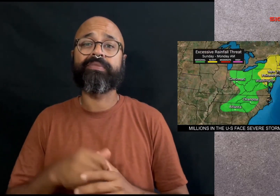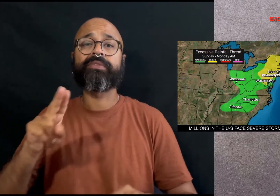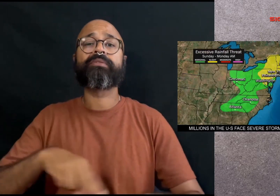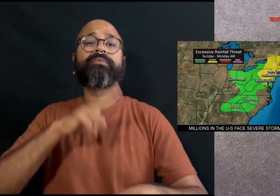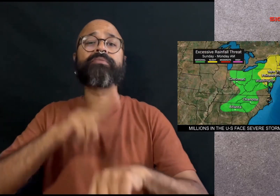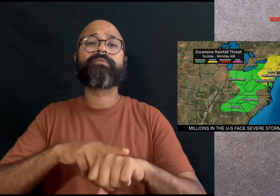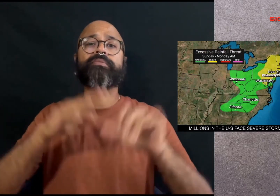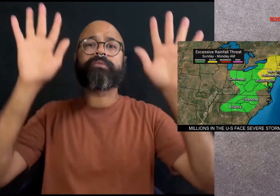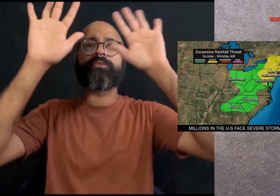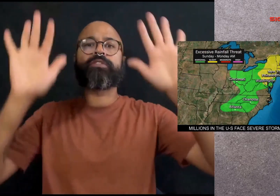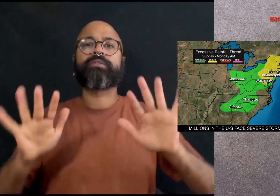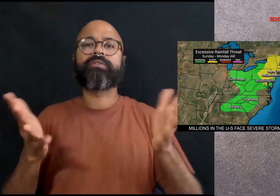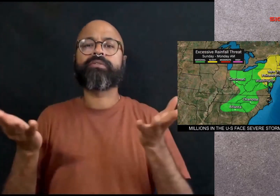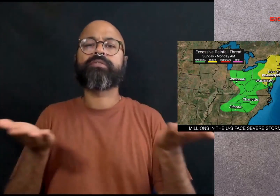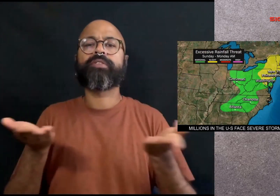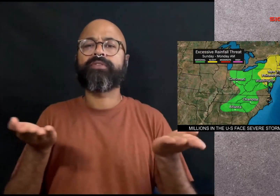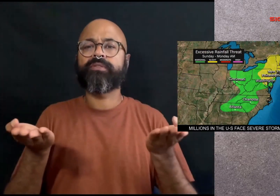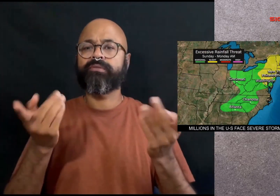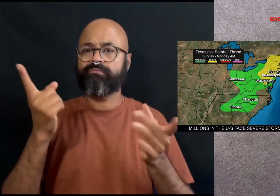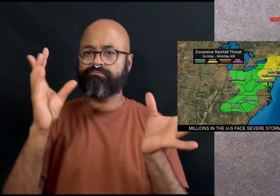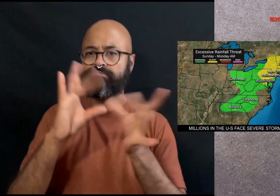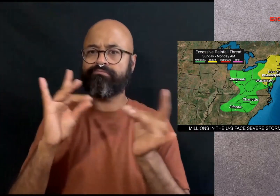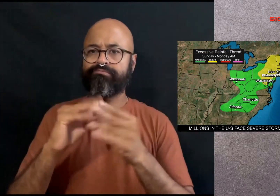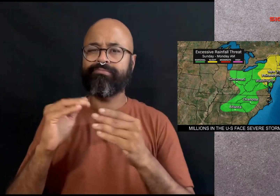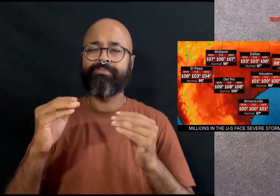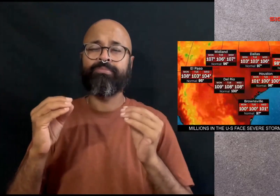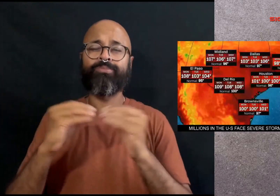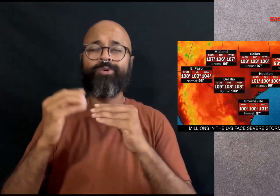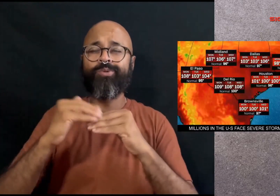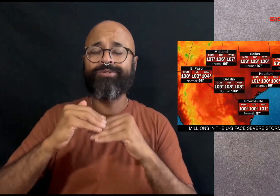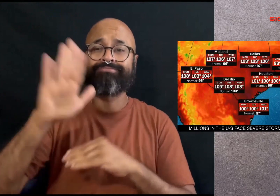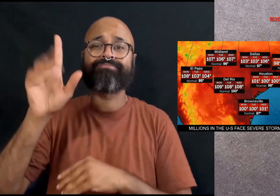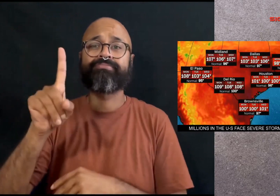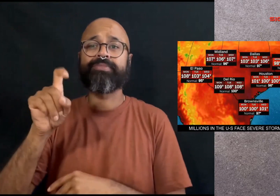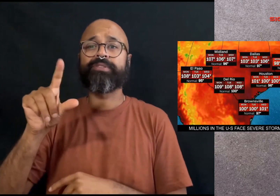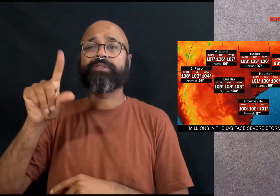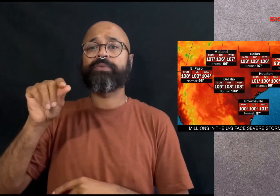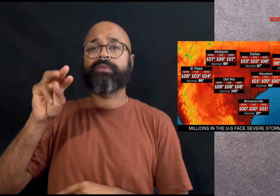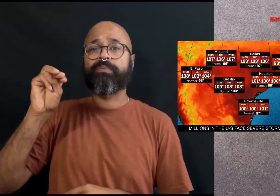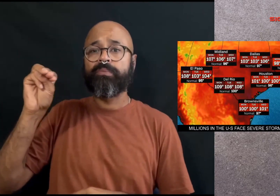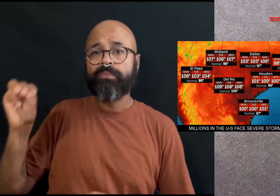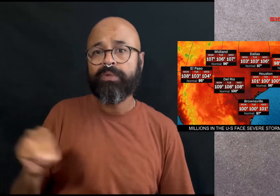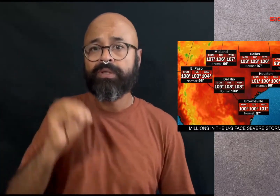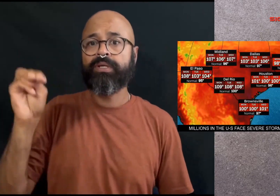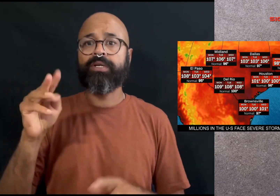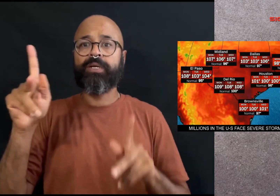The National Weather Service says more than 120 million people are under a severe storm threat.